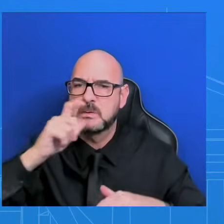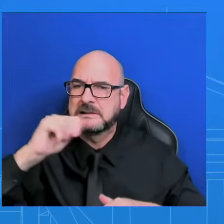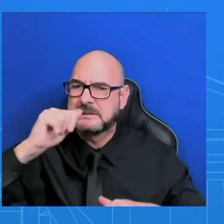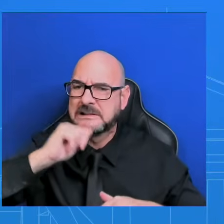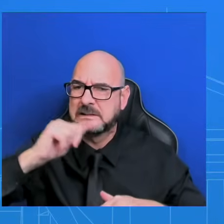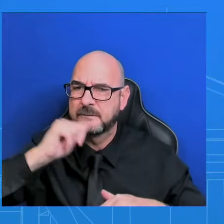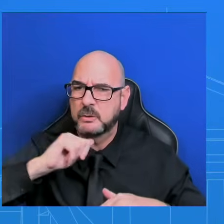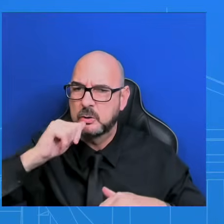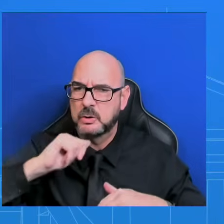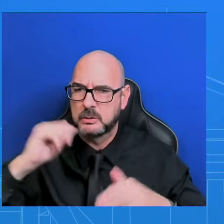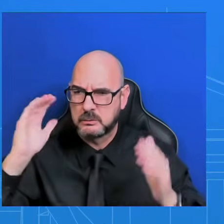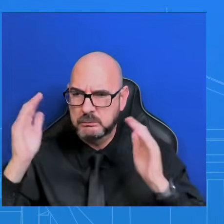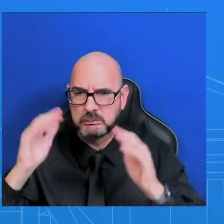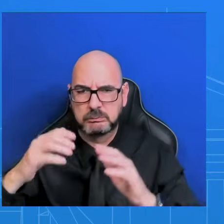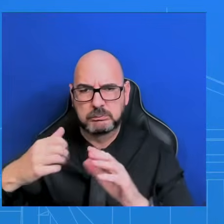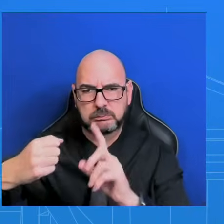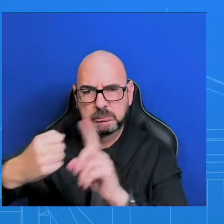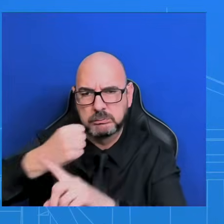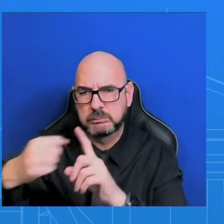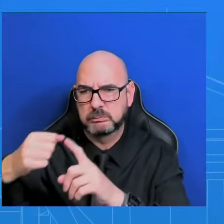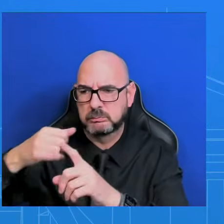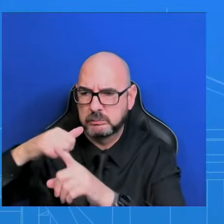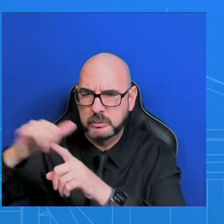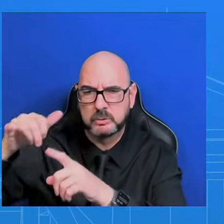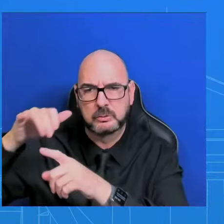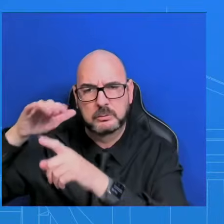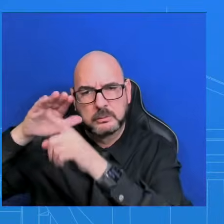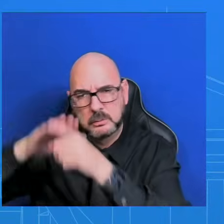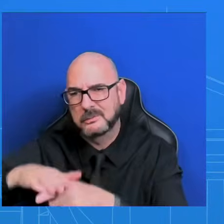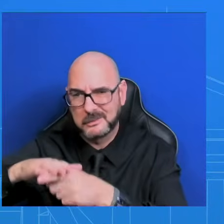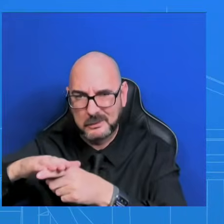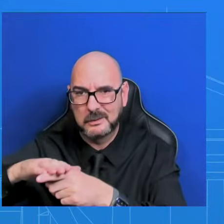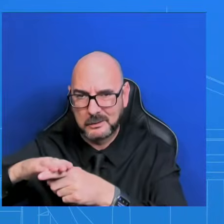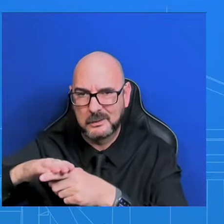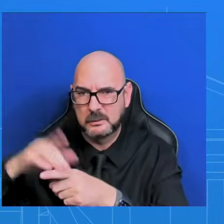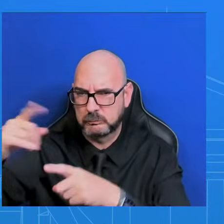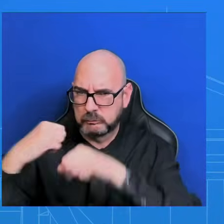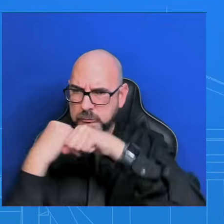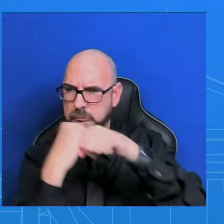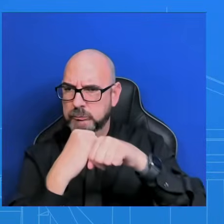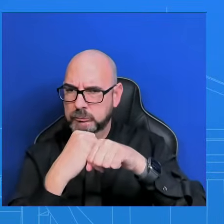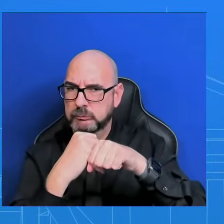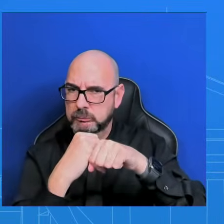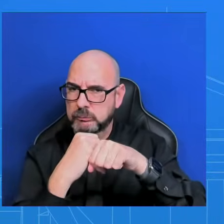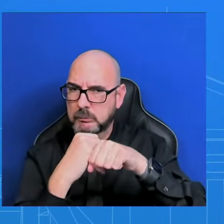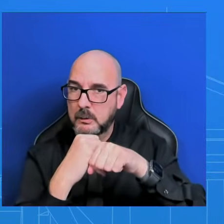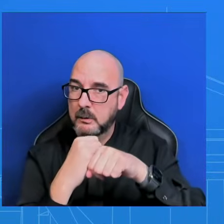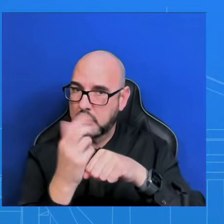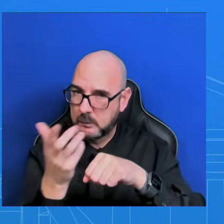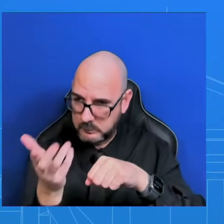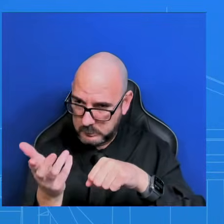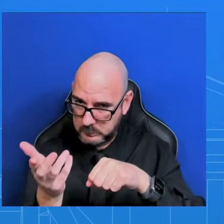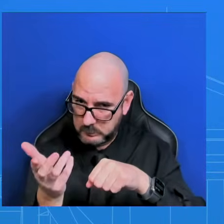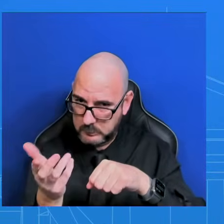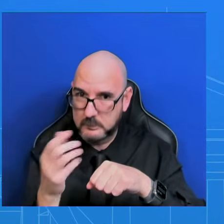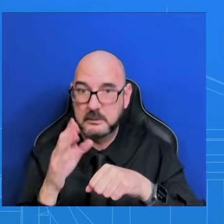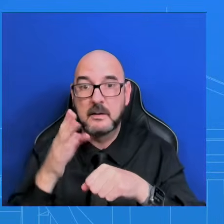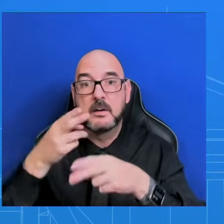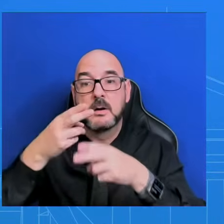And so, he is -- I think his -- his record and what he's been trying to do for folks here in this country -- all communities, including the Arab --